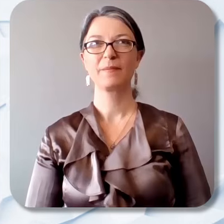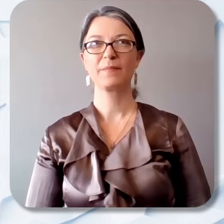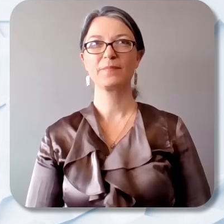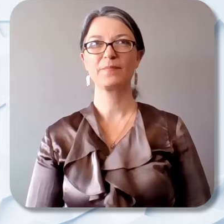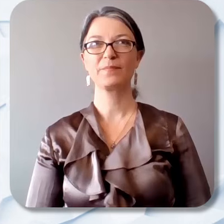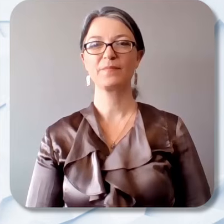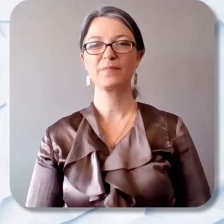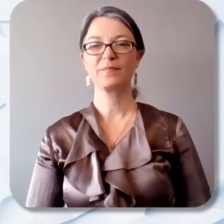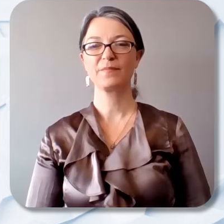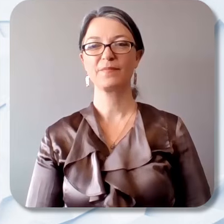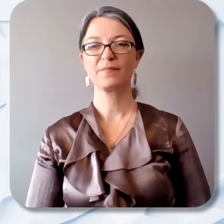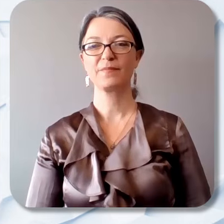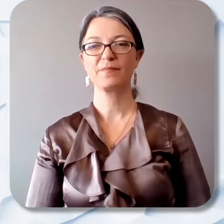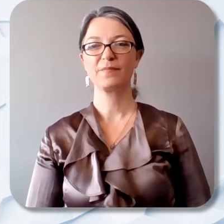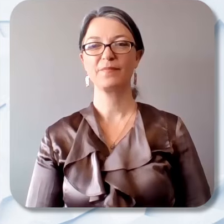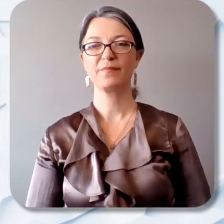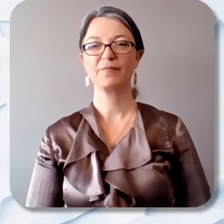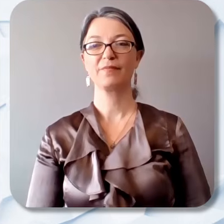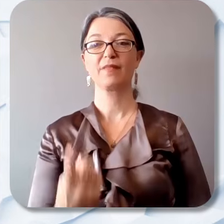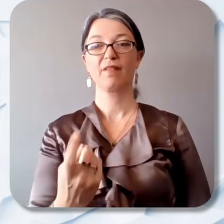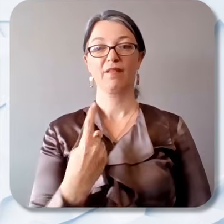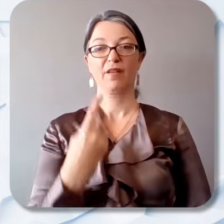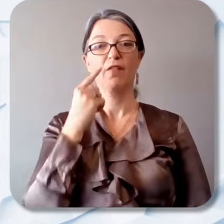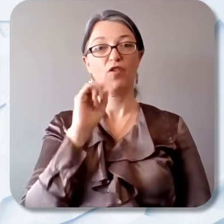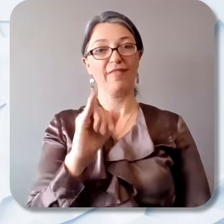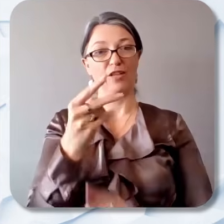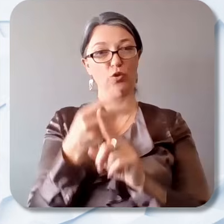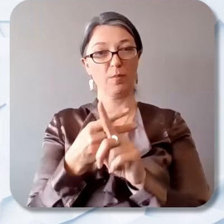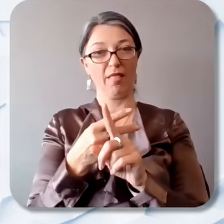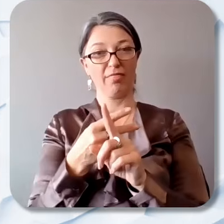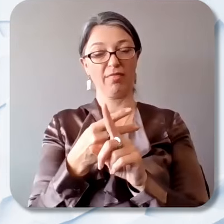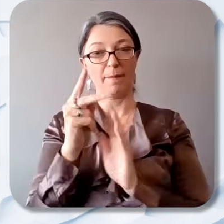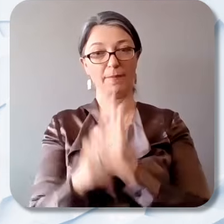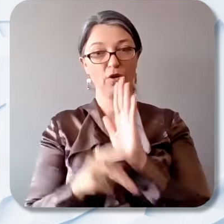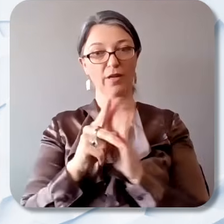This is what we said, so for this 2 month period all LEAs will be required to submit